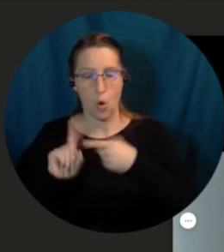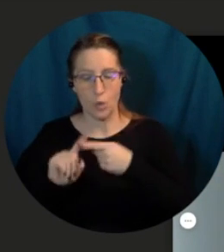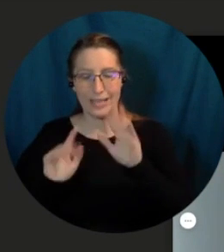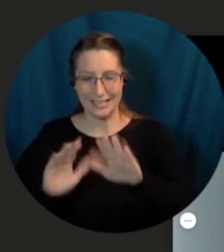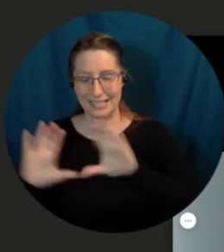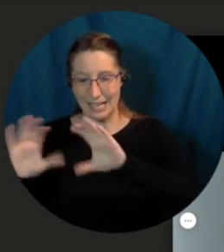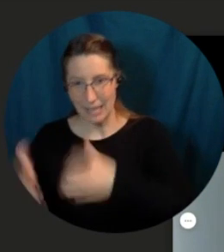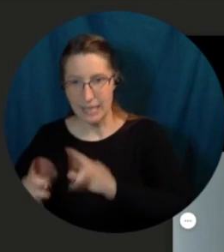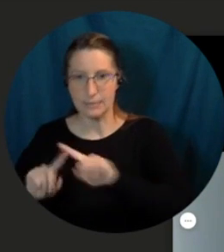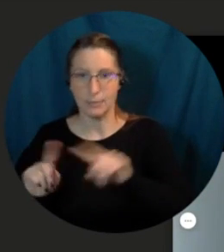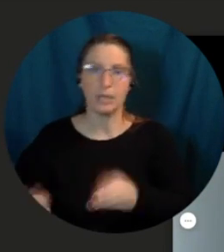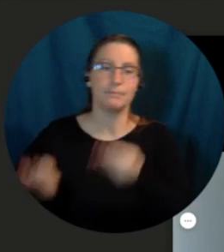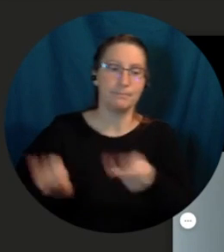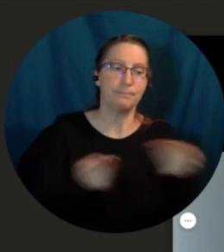with his other related services.